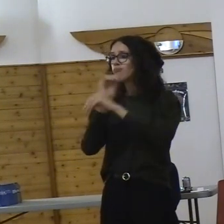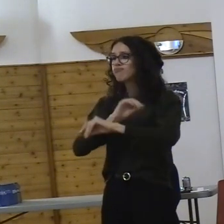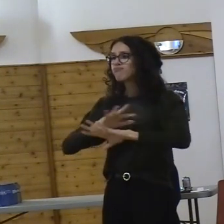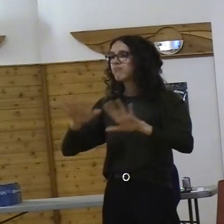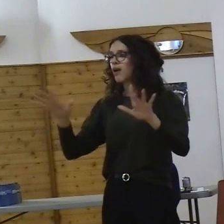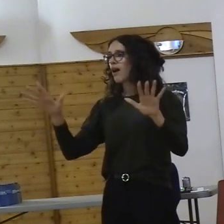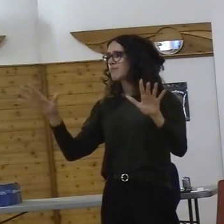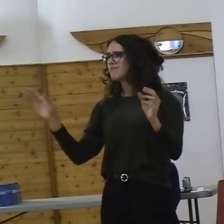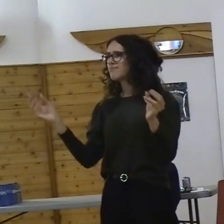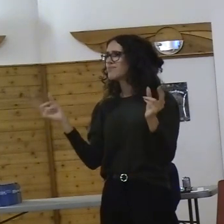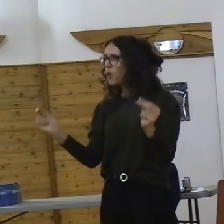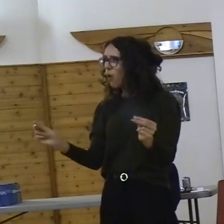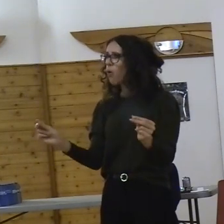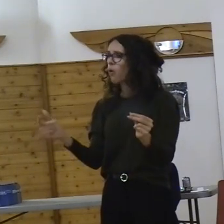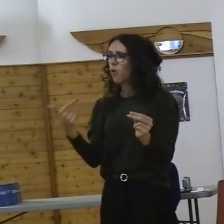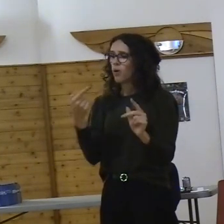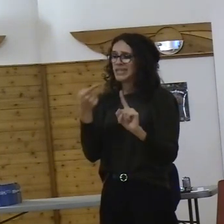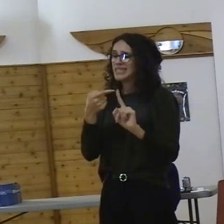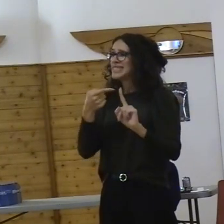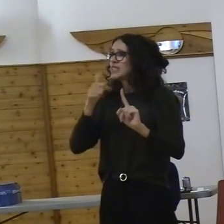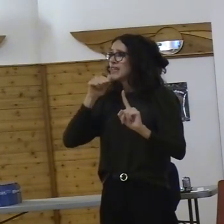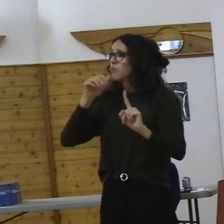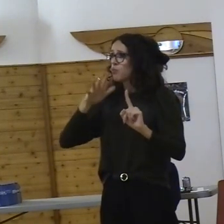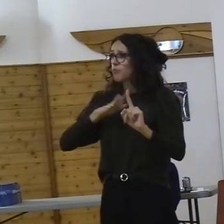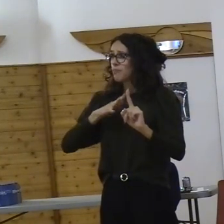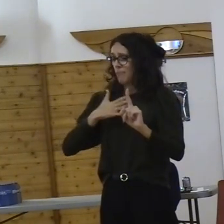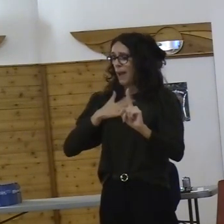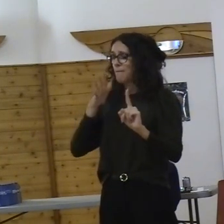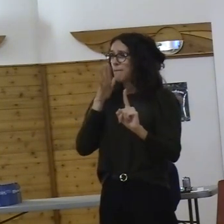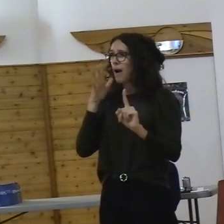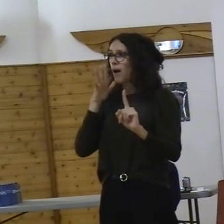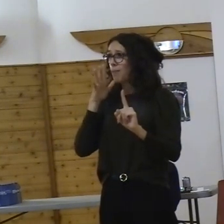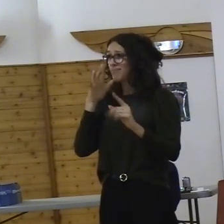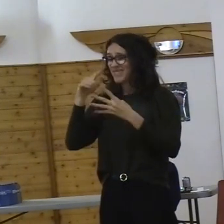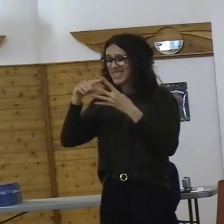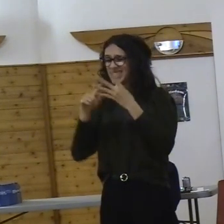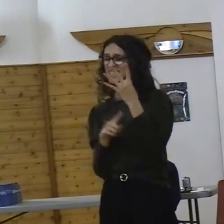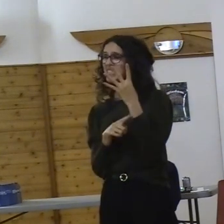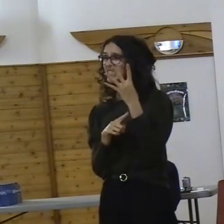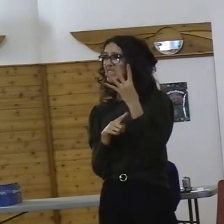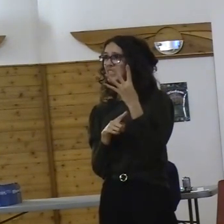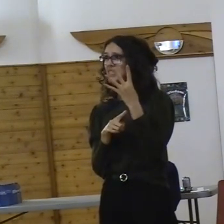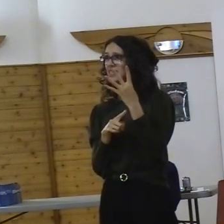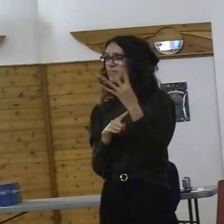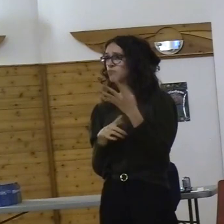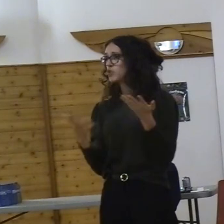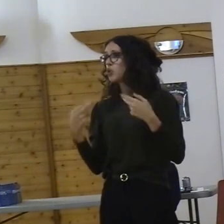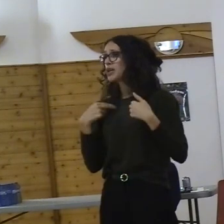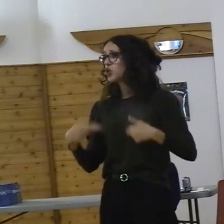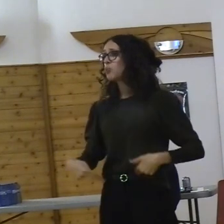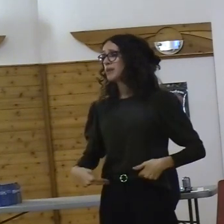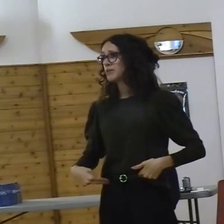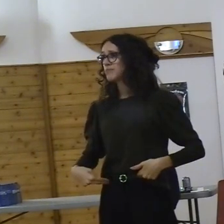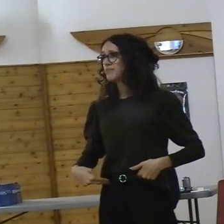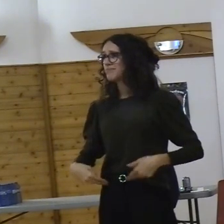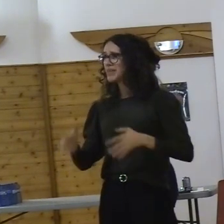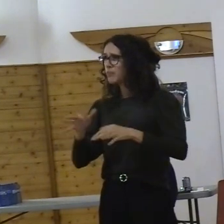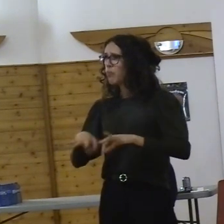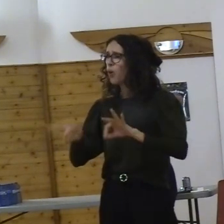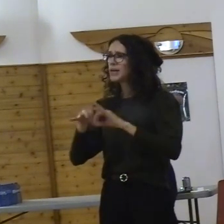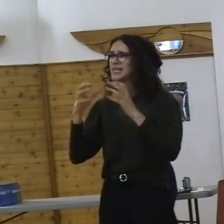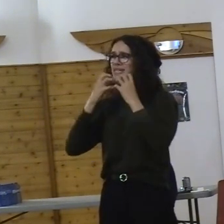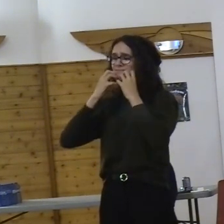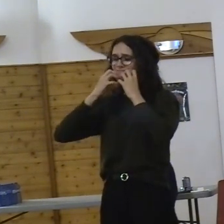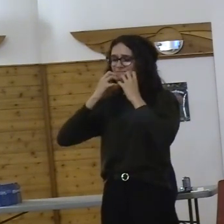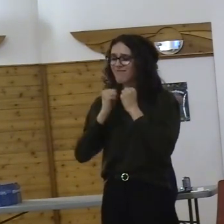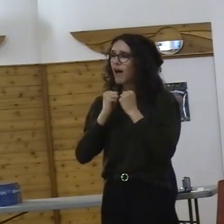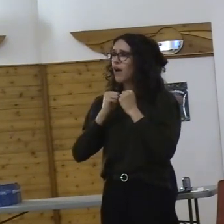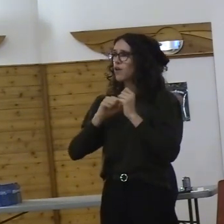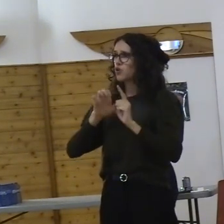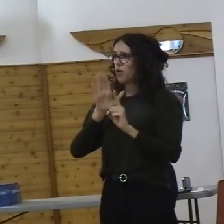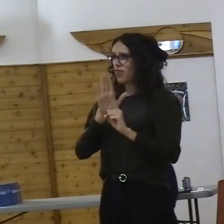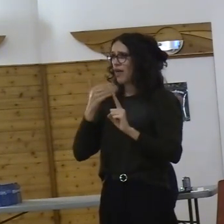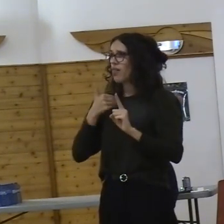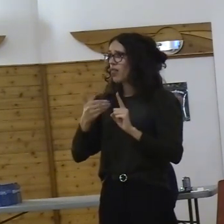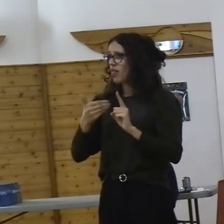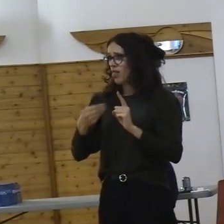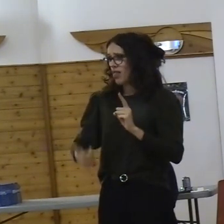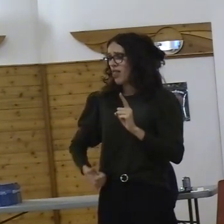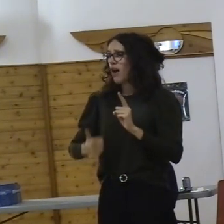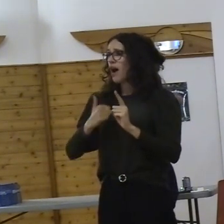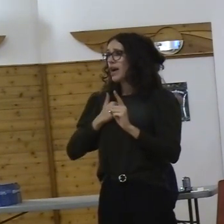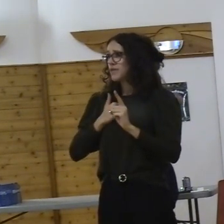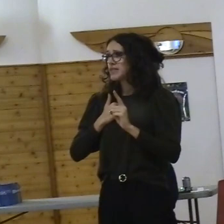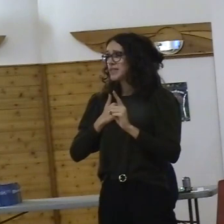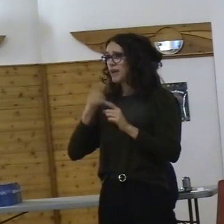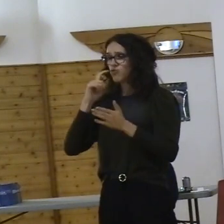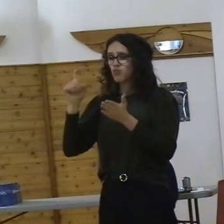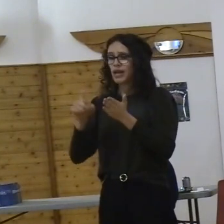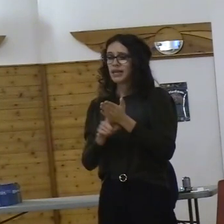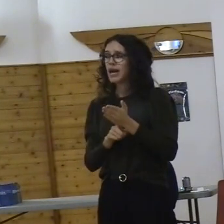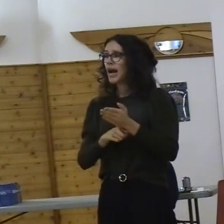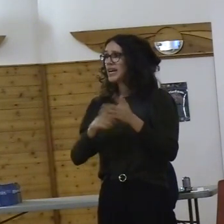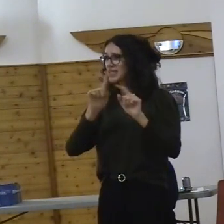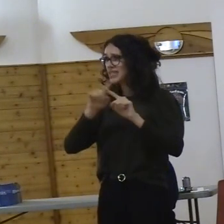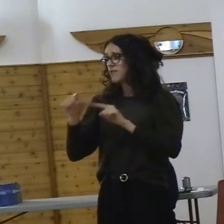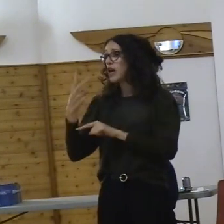These are human beings' lives at stake and we need to respect our sacred water carriers for the sacredness they are, as well as our men and our true spirited who play just as a big role in this society.